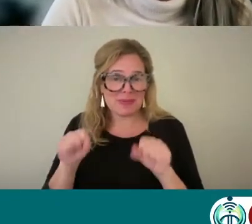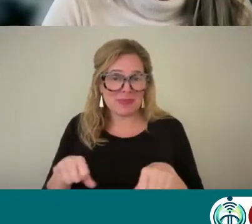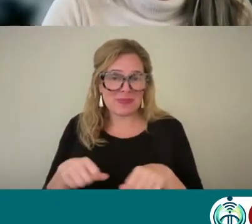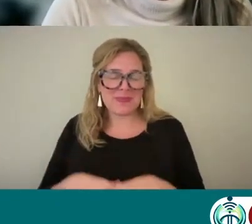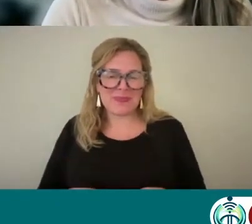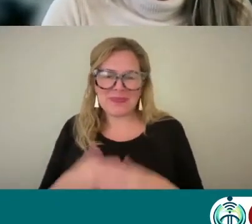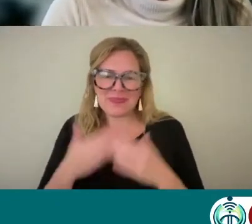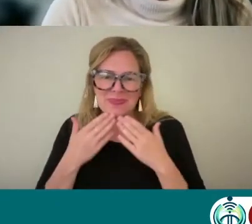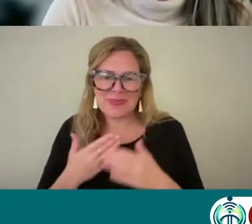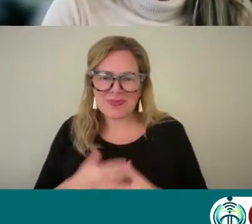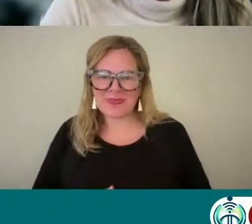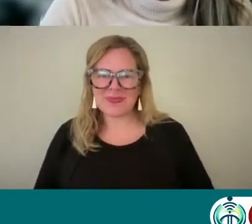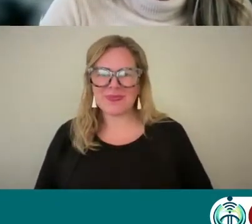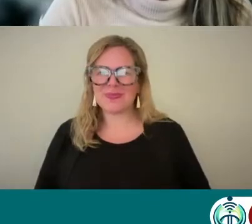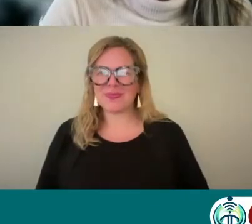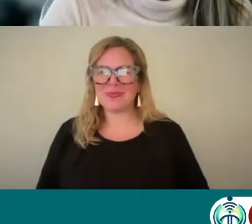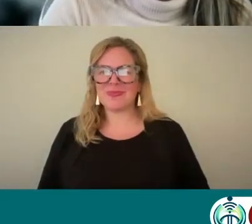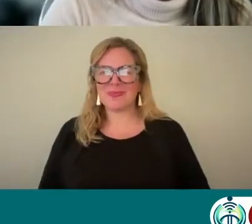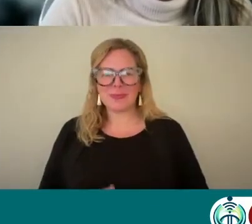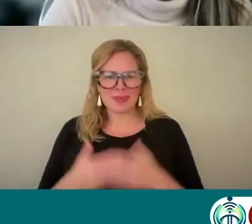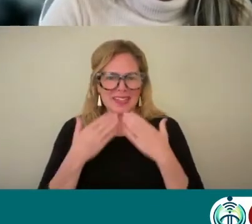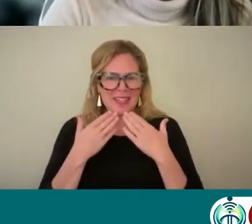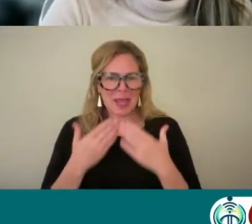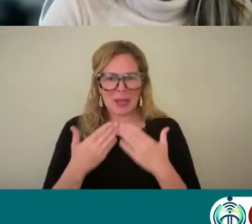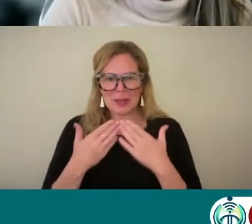Holly Tabor: Thank you, Zuzana, that was wonderful. And thank you to the organizers. We